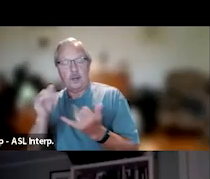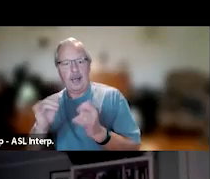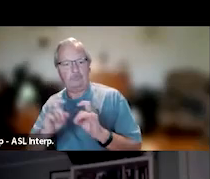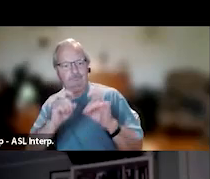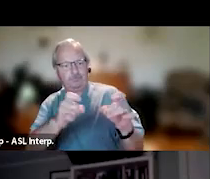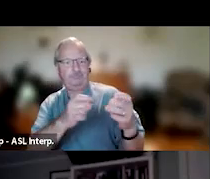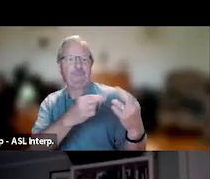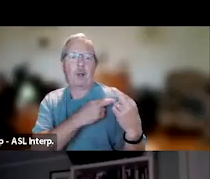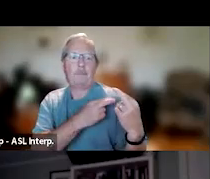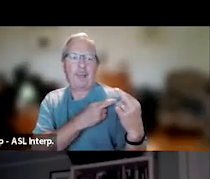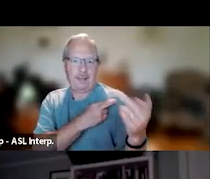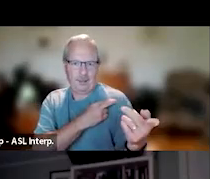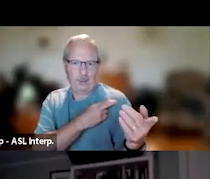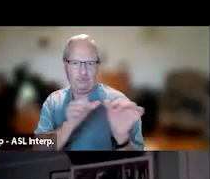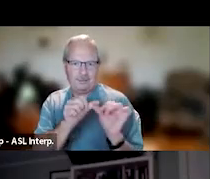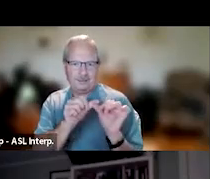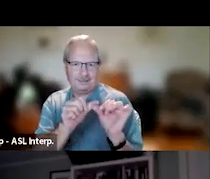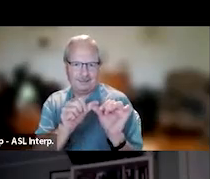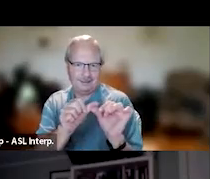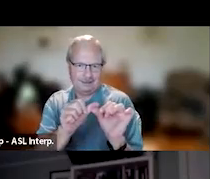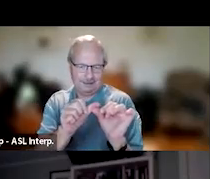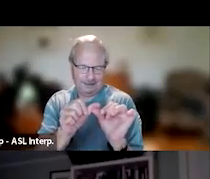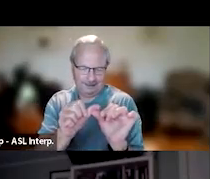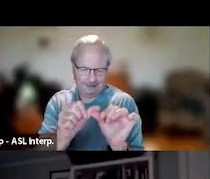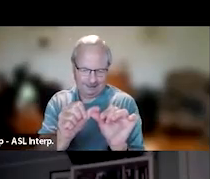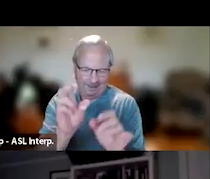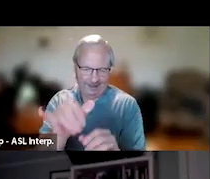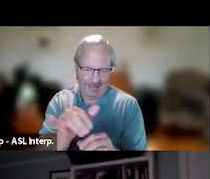that we can keep doing that as providers.